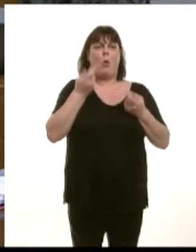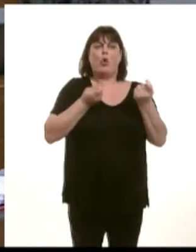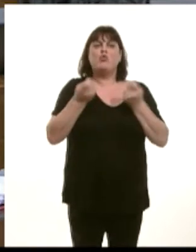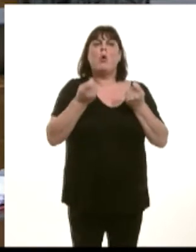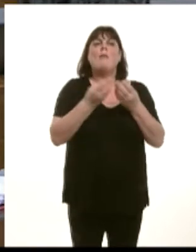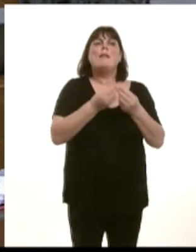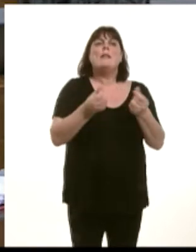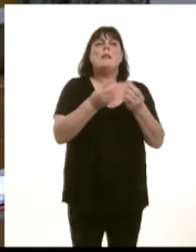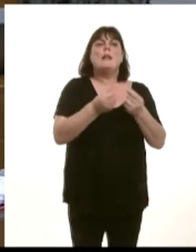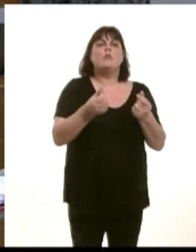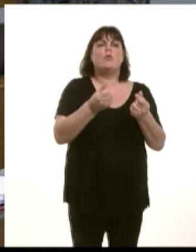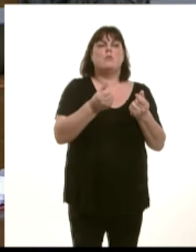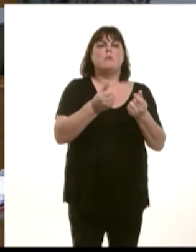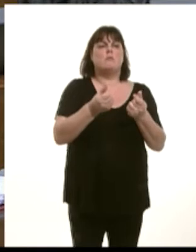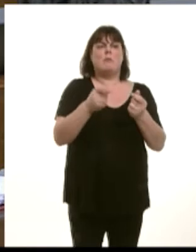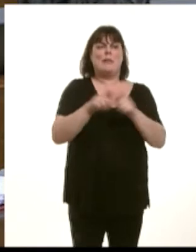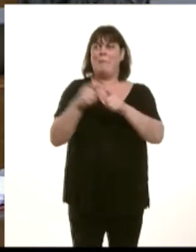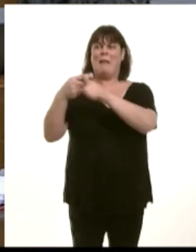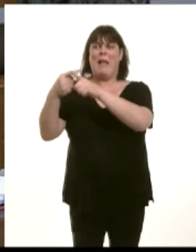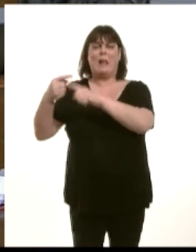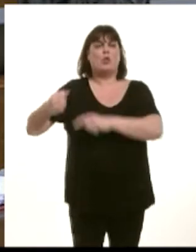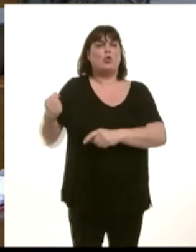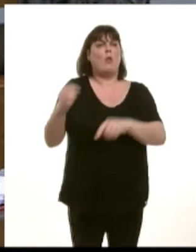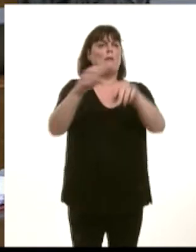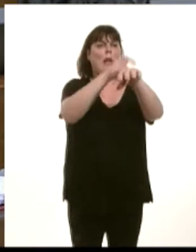in the same way as the people of England, Scotland and Northern Ireland.